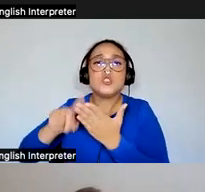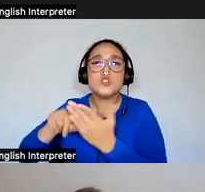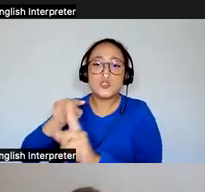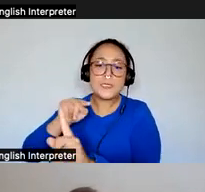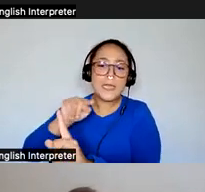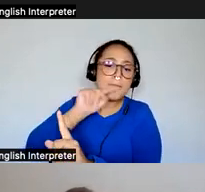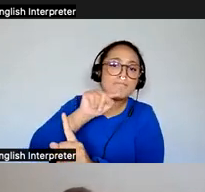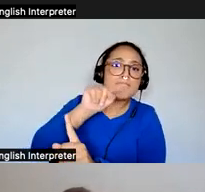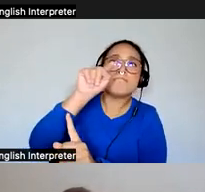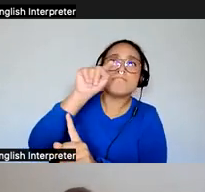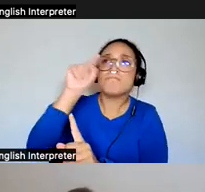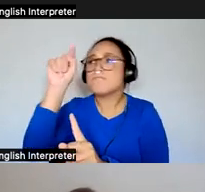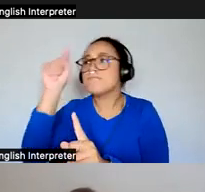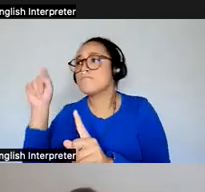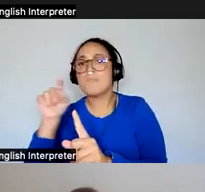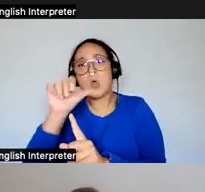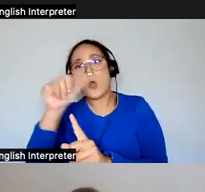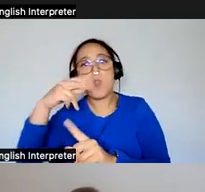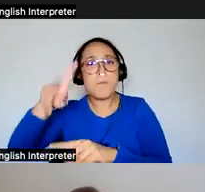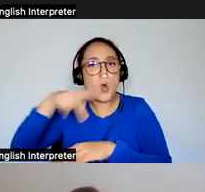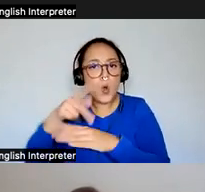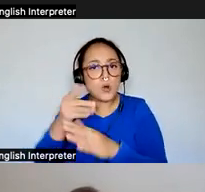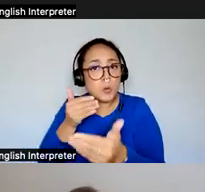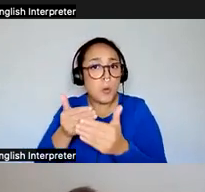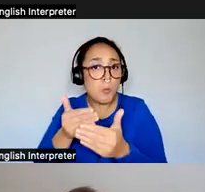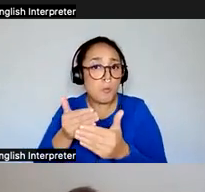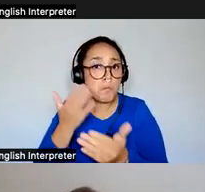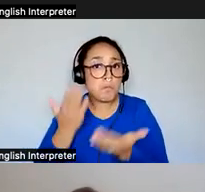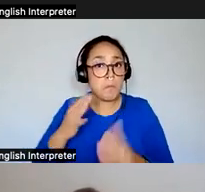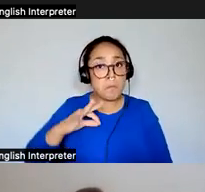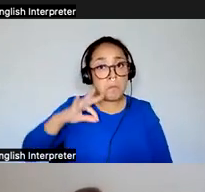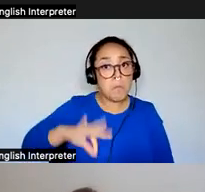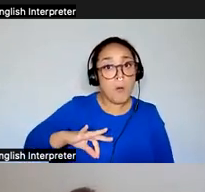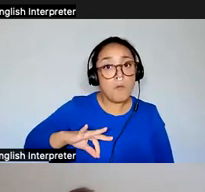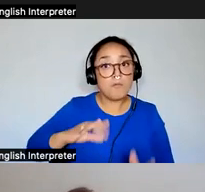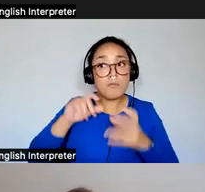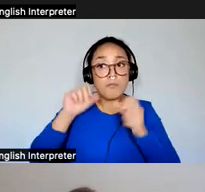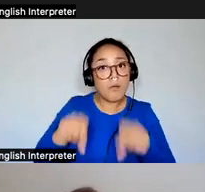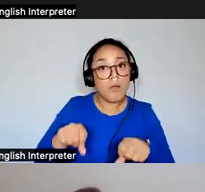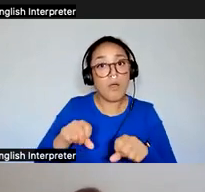And you will still be able to utilize the same connection with the local partners or